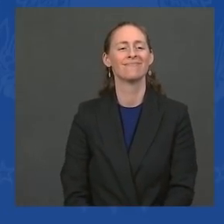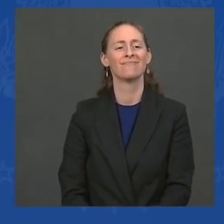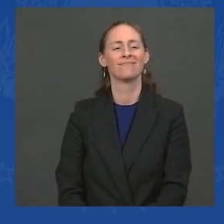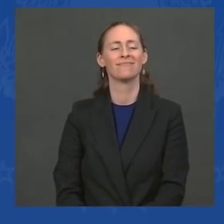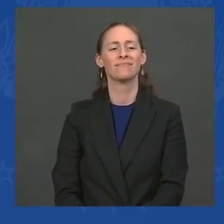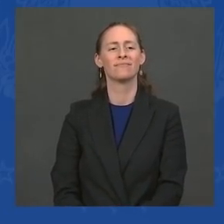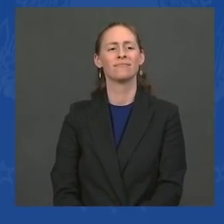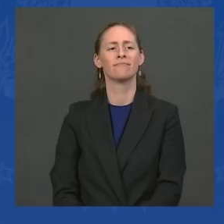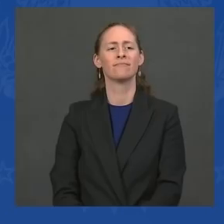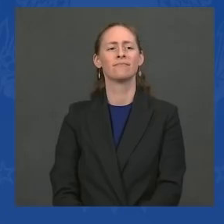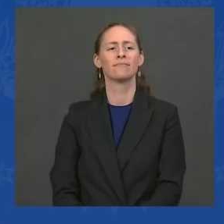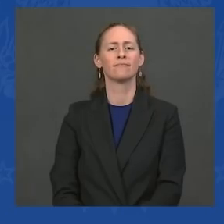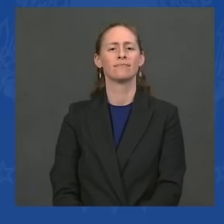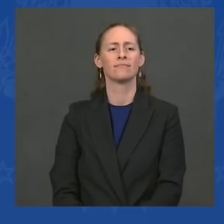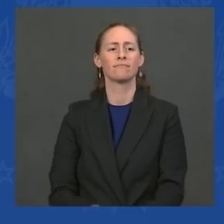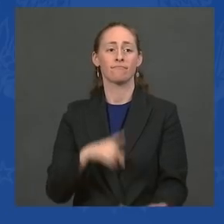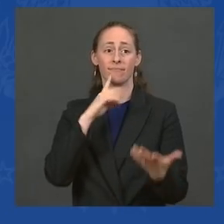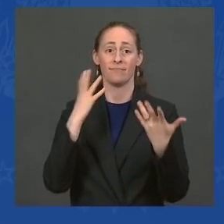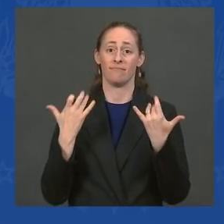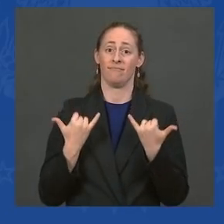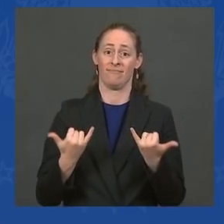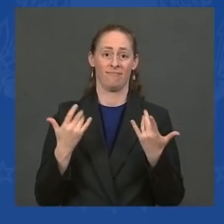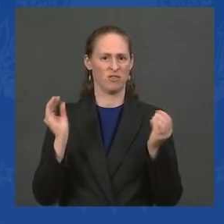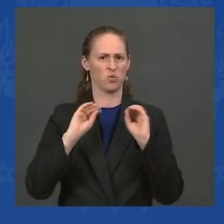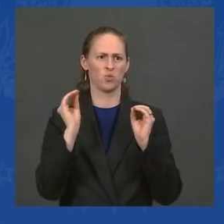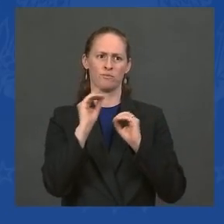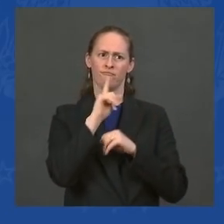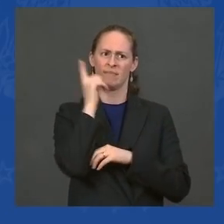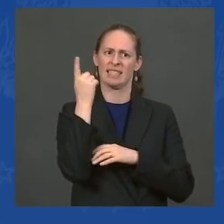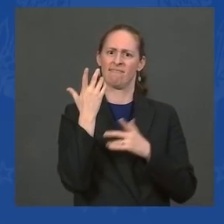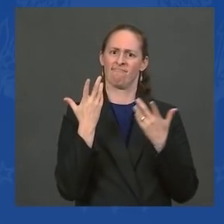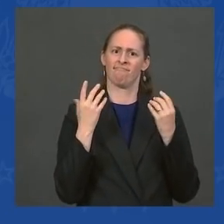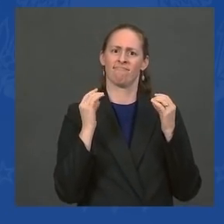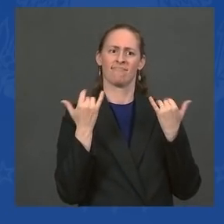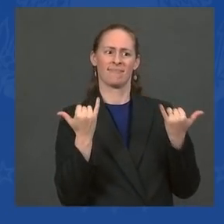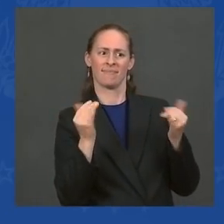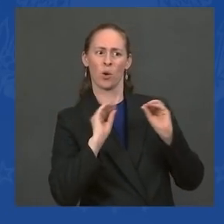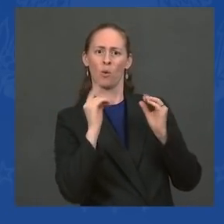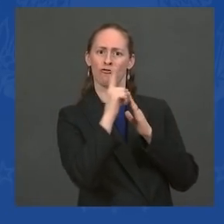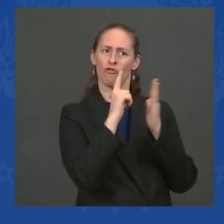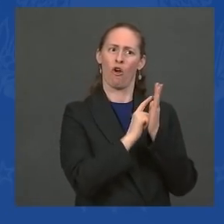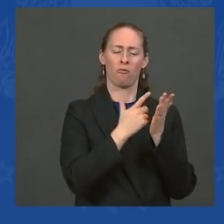we're now trying to continue were it not for you. And, Jim, you're --